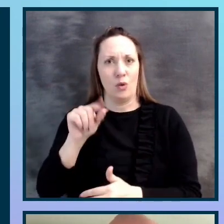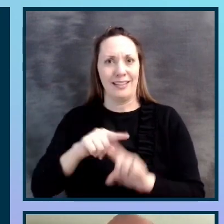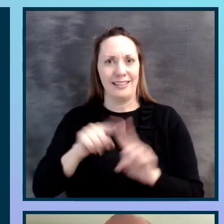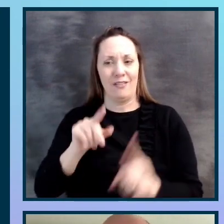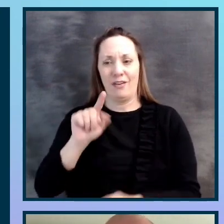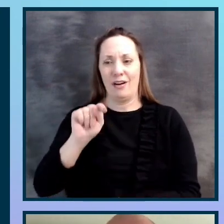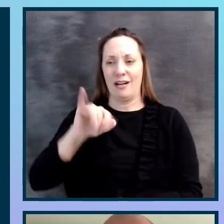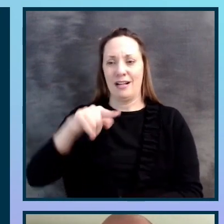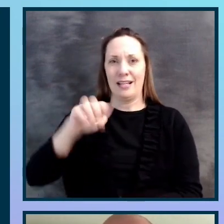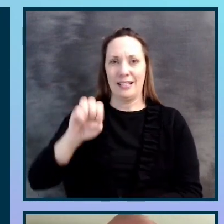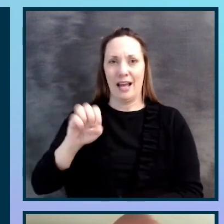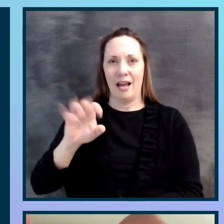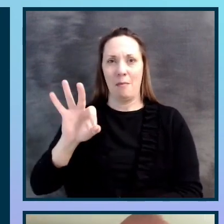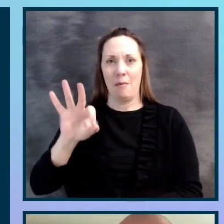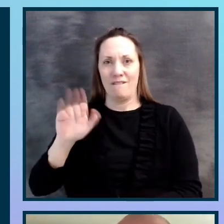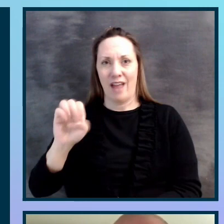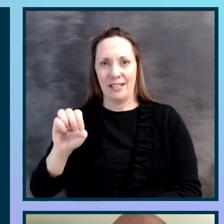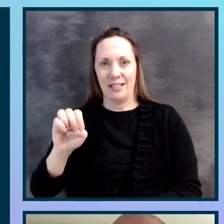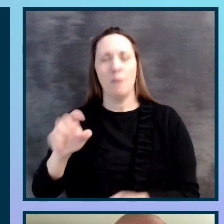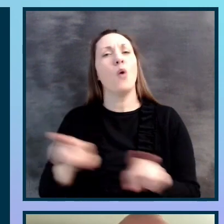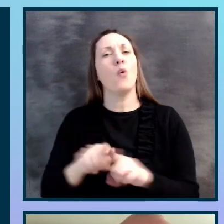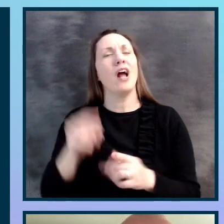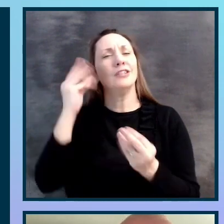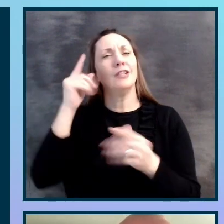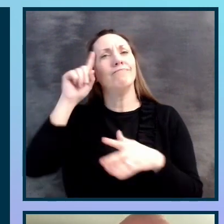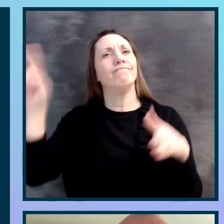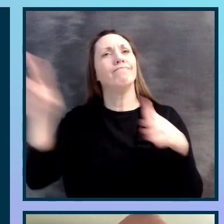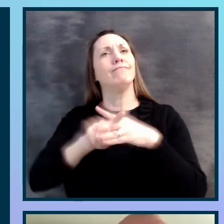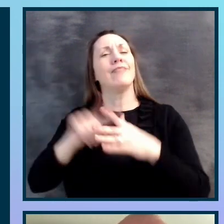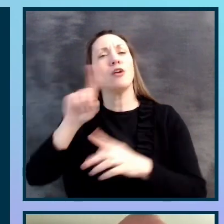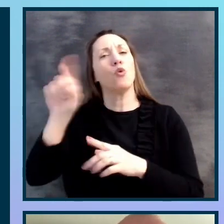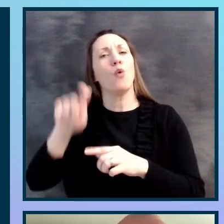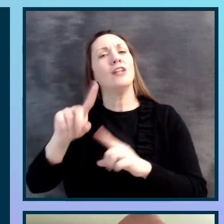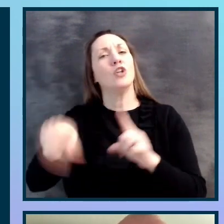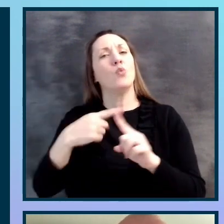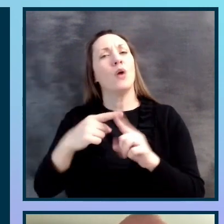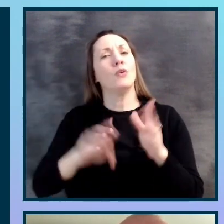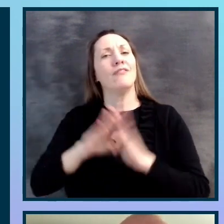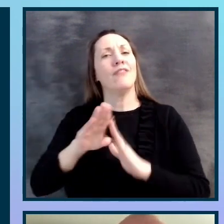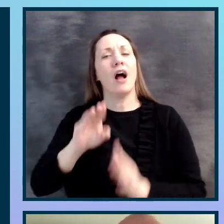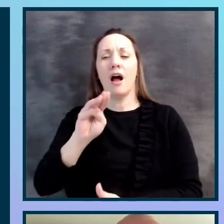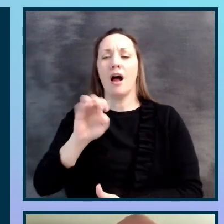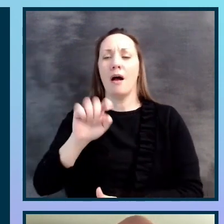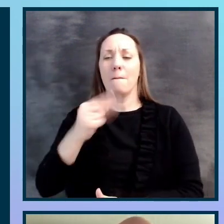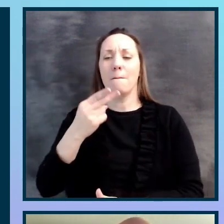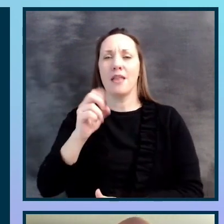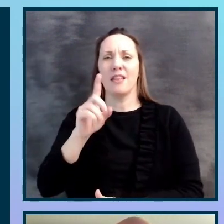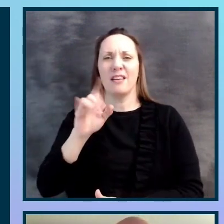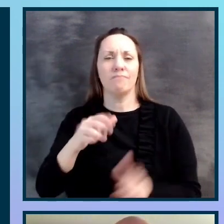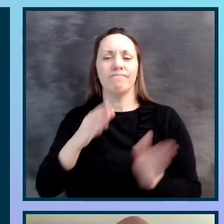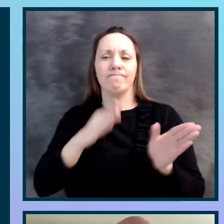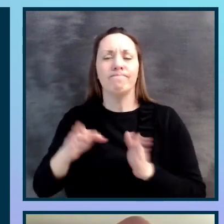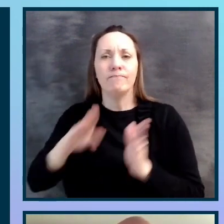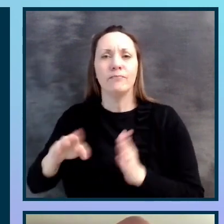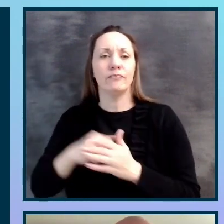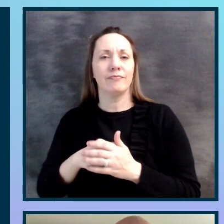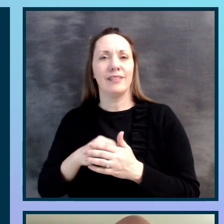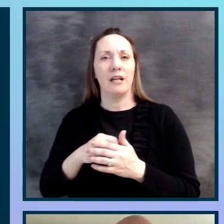But we also came up with this kind of question when we were developing the methodology with what was an acceptable degree of inaccuracy.